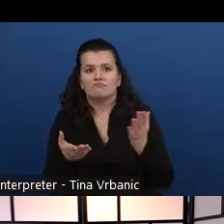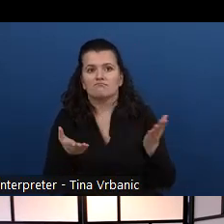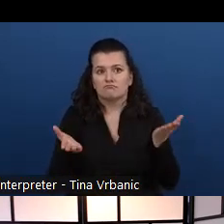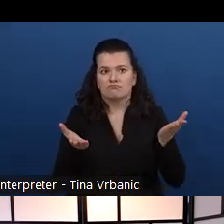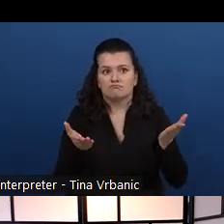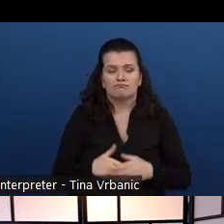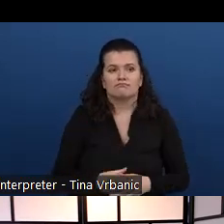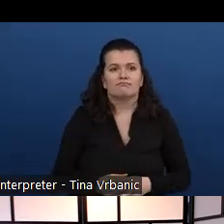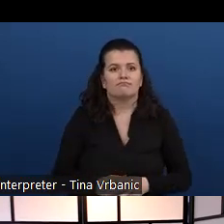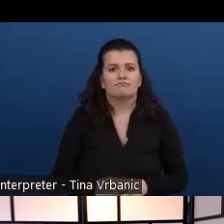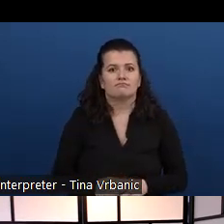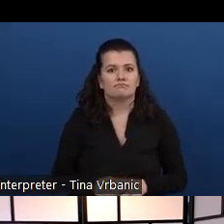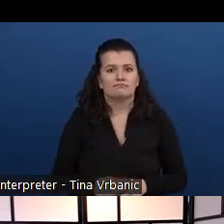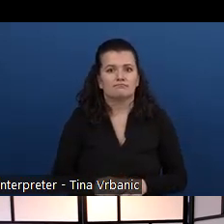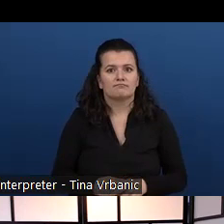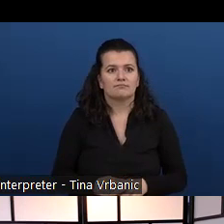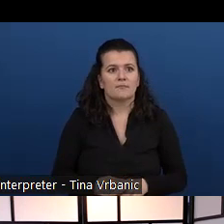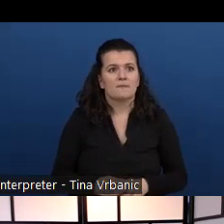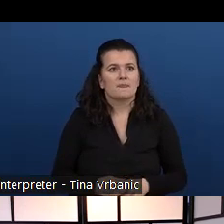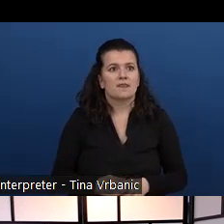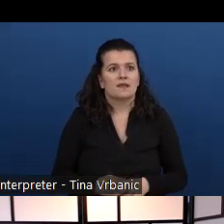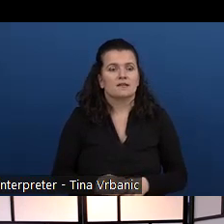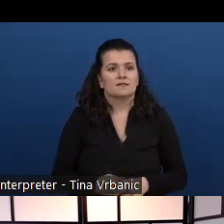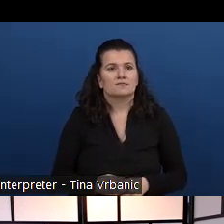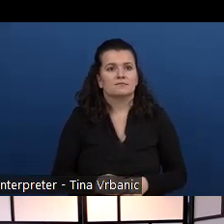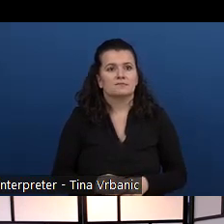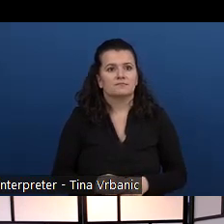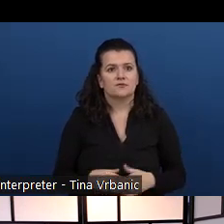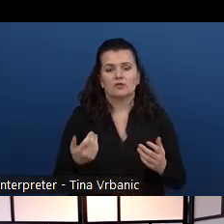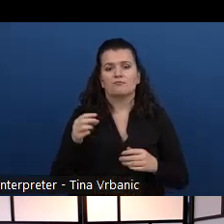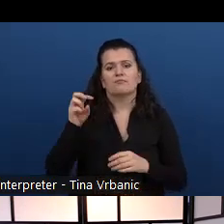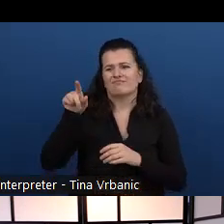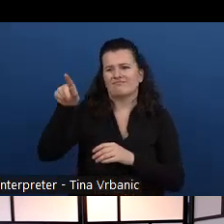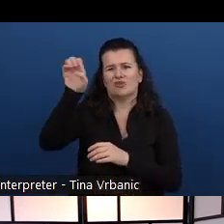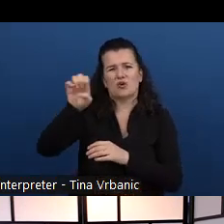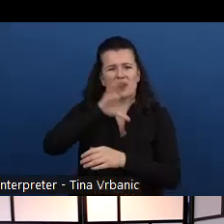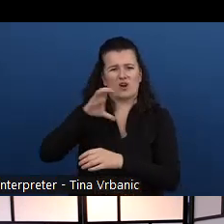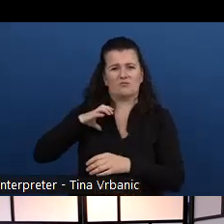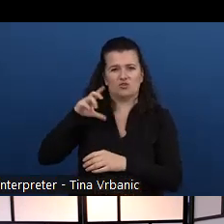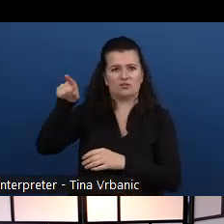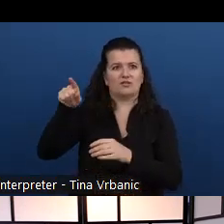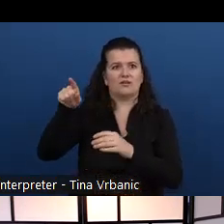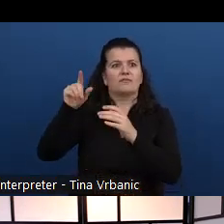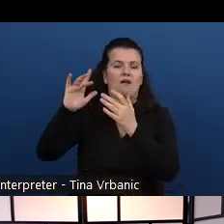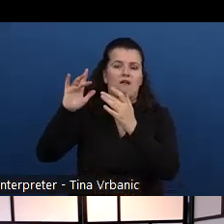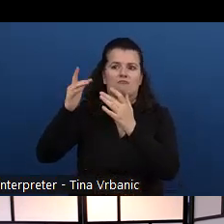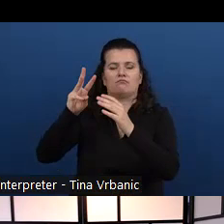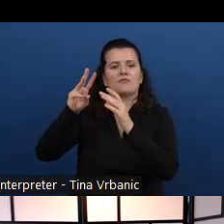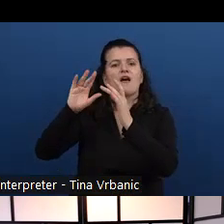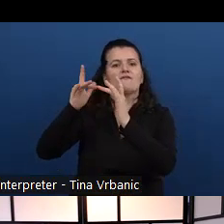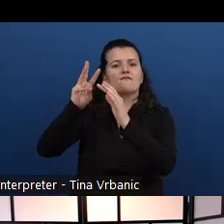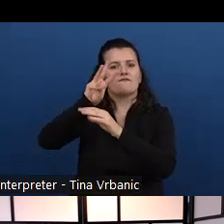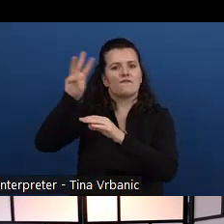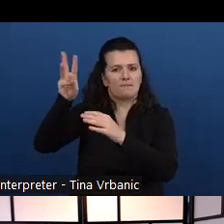Before the Web Accessibility Directive, we were quite early, actually.